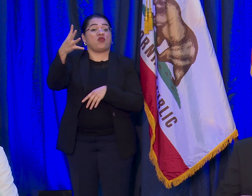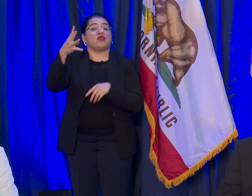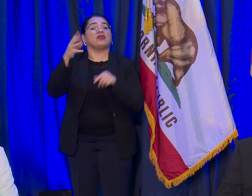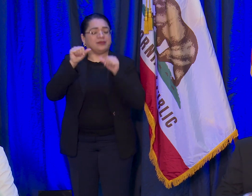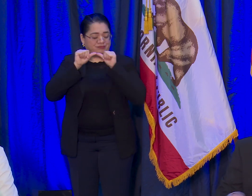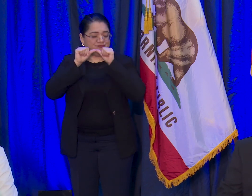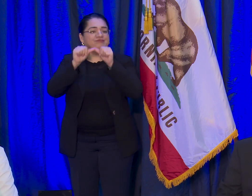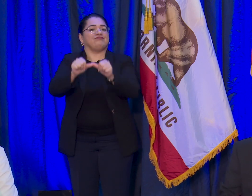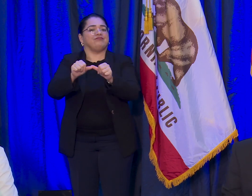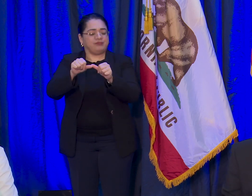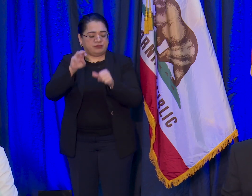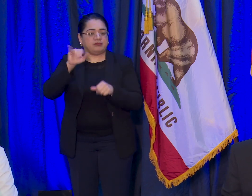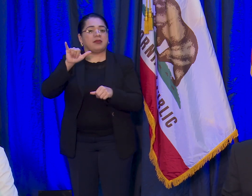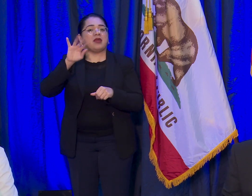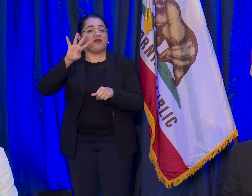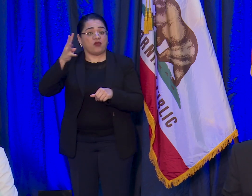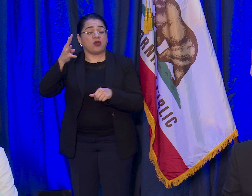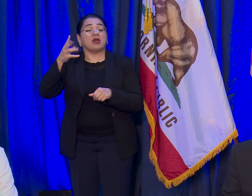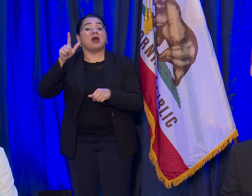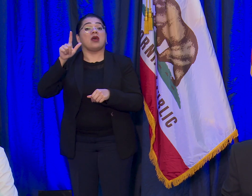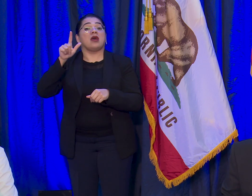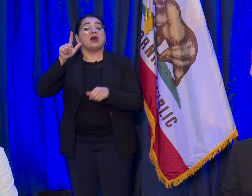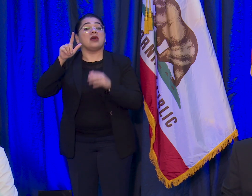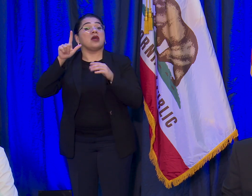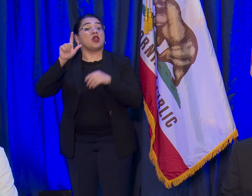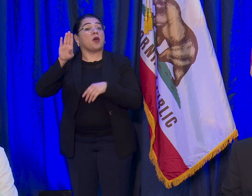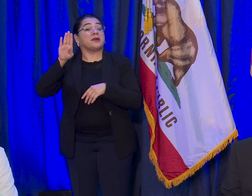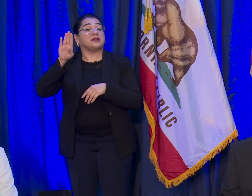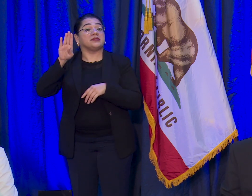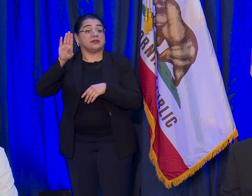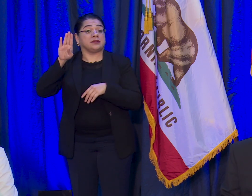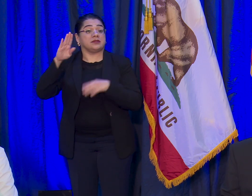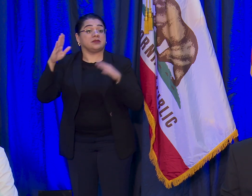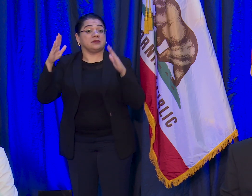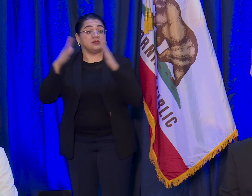Beach have transitioned to online coursework. I want to make sure people